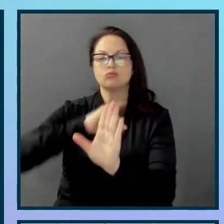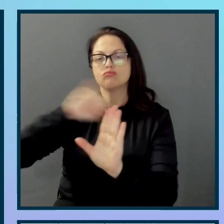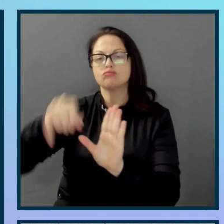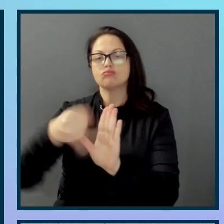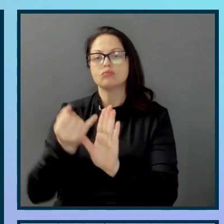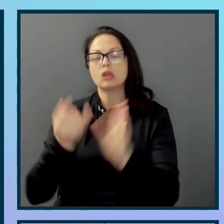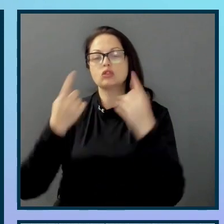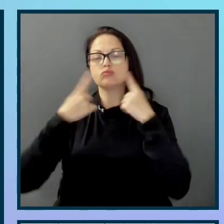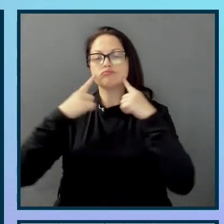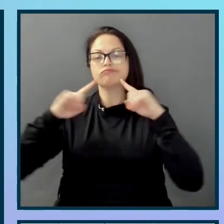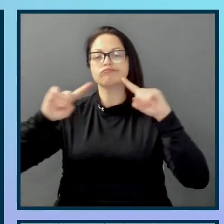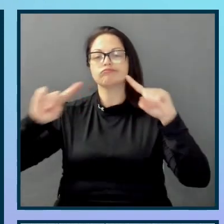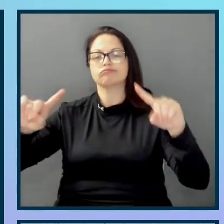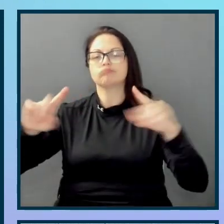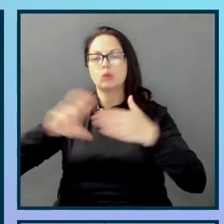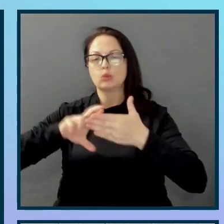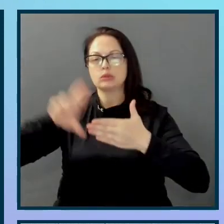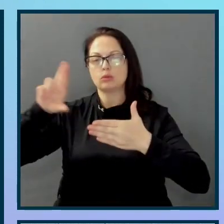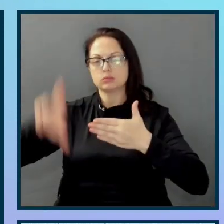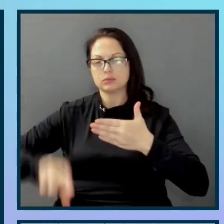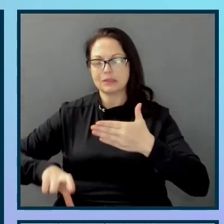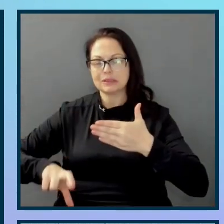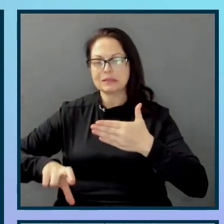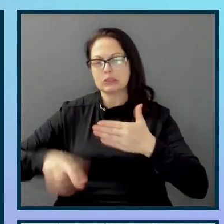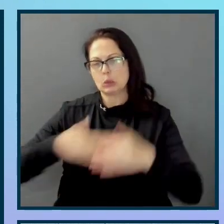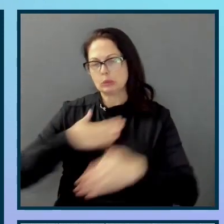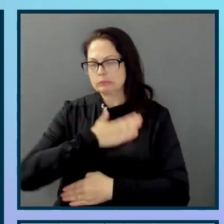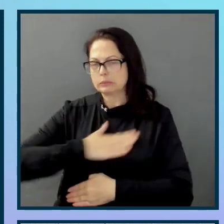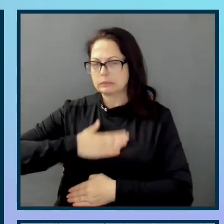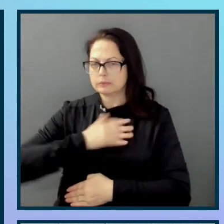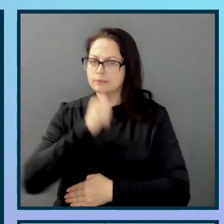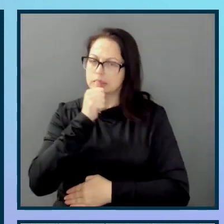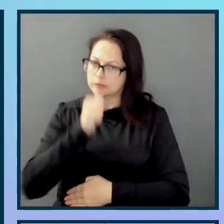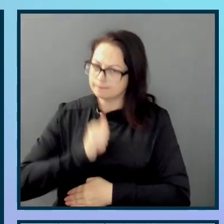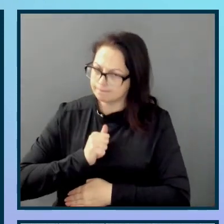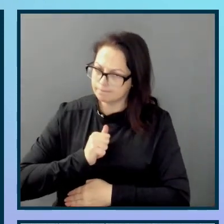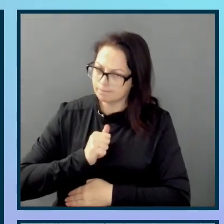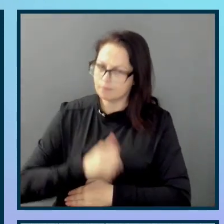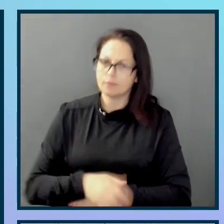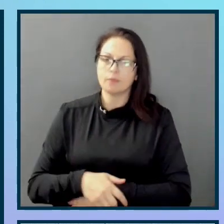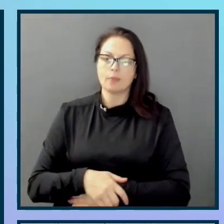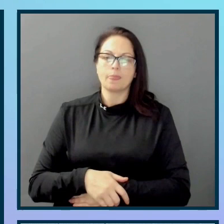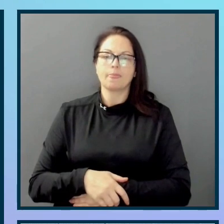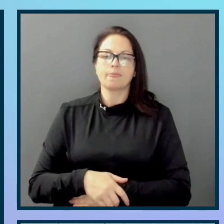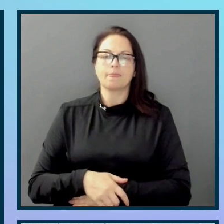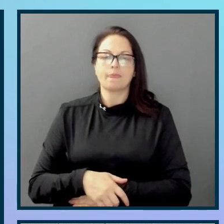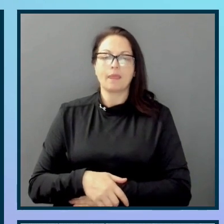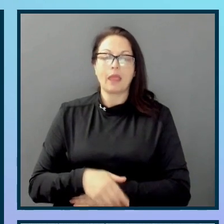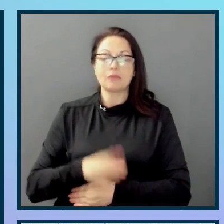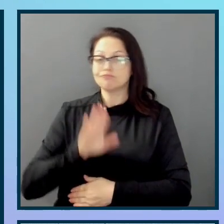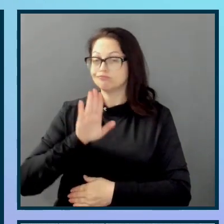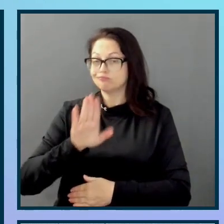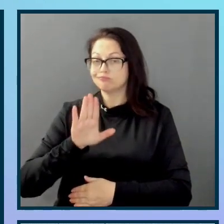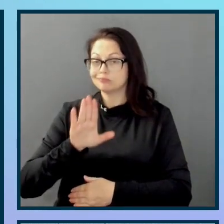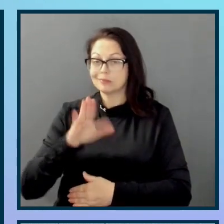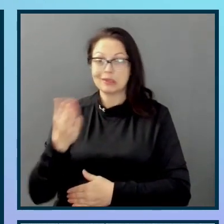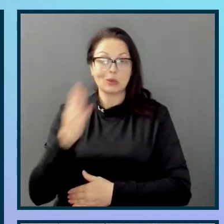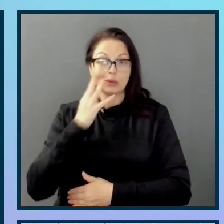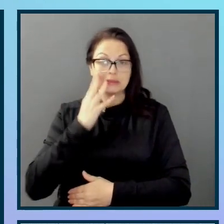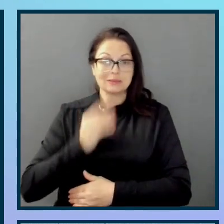So it'll take a little bit of patience. And you may progress through your journey as shown on this slide here, I'm showing an image of a blue and white mountain